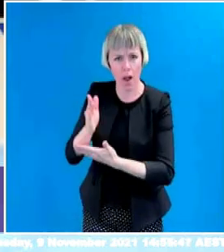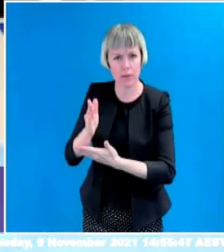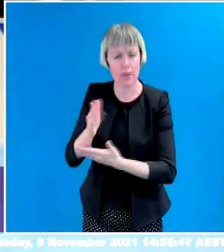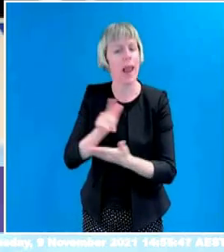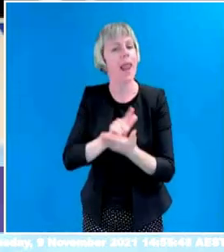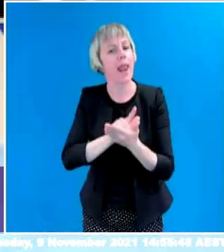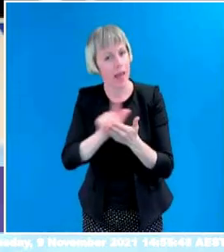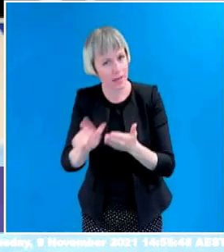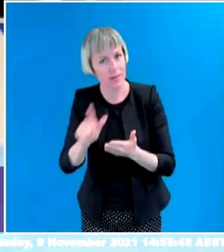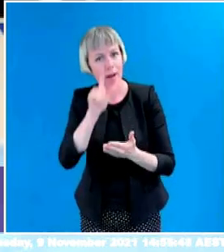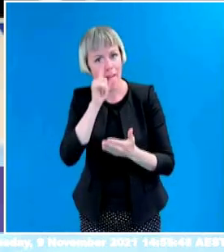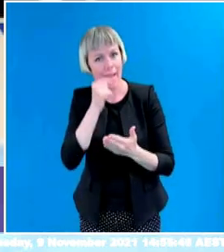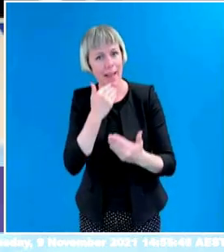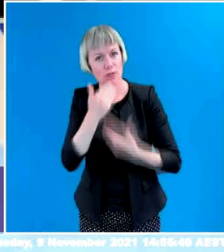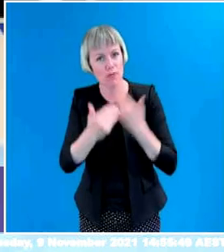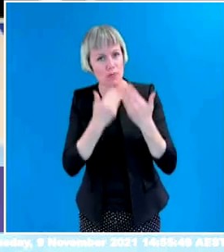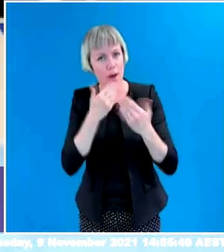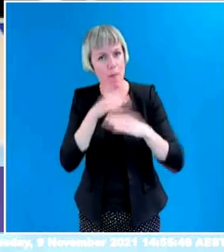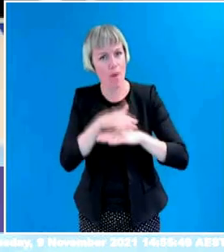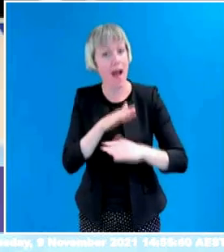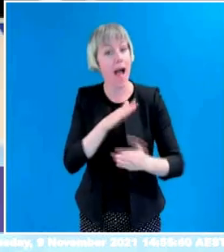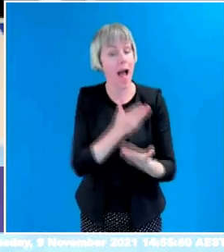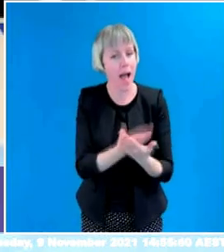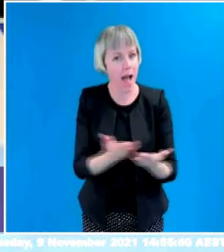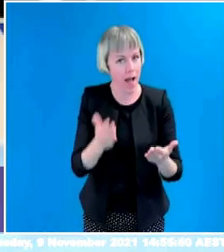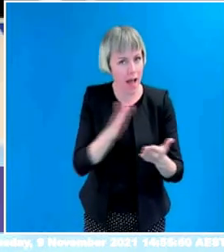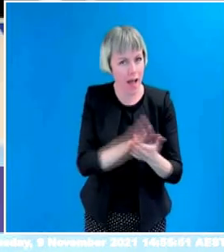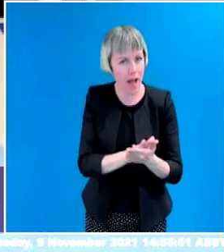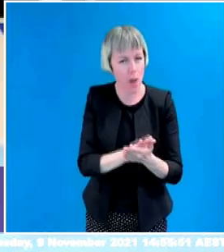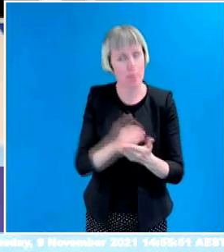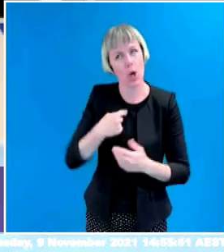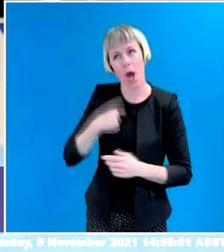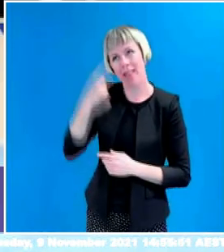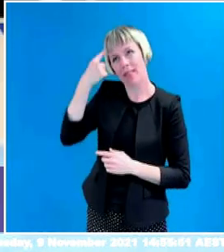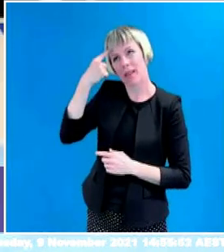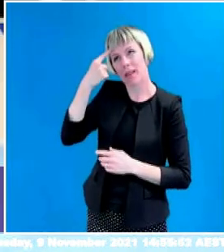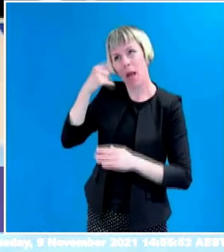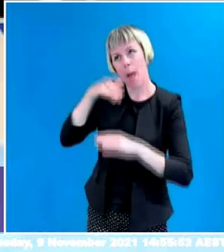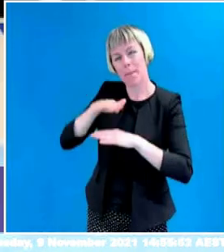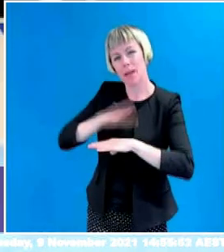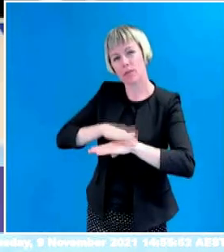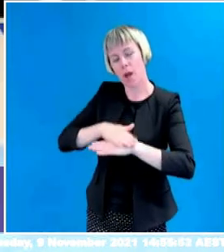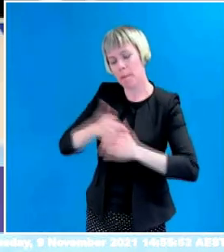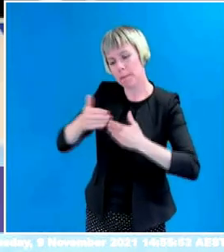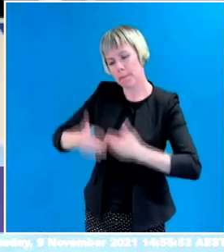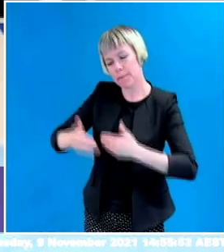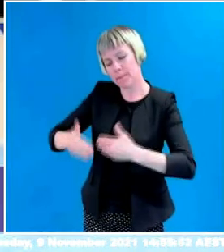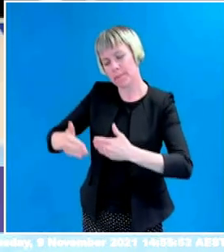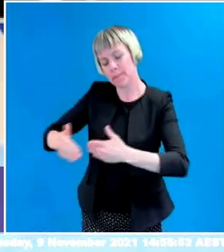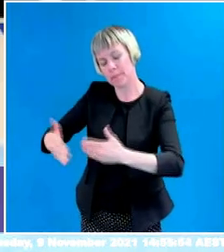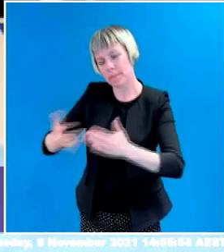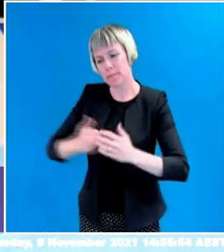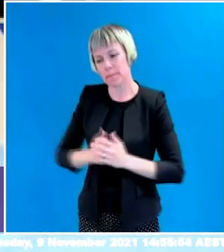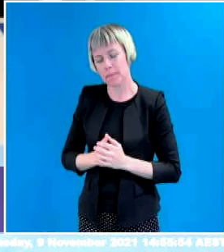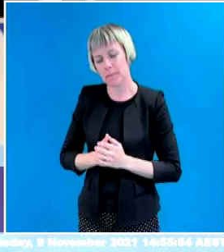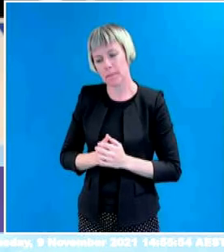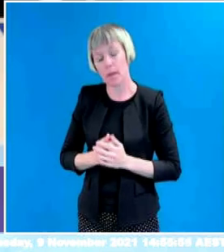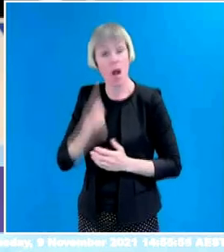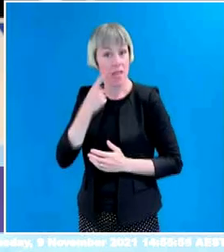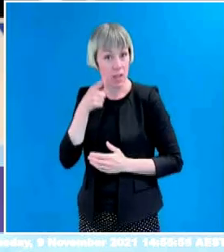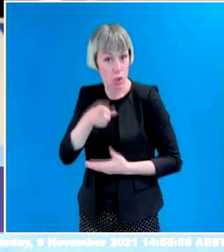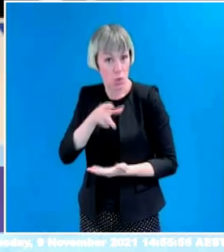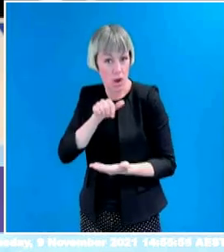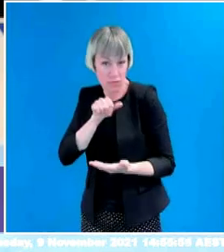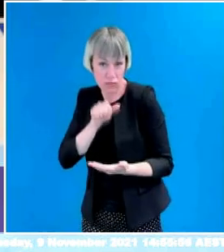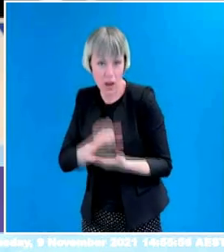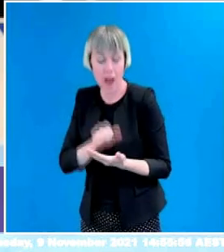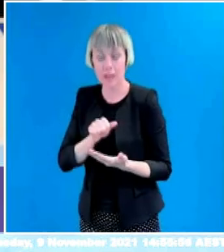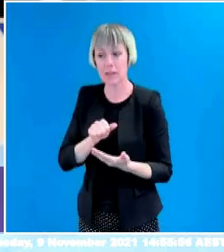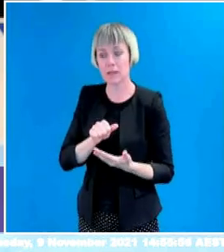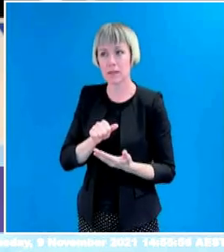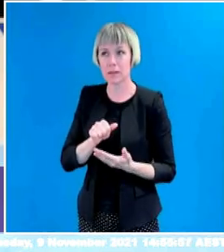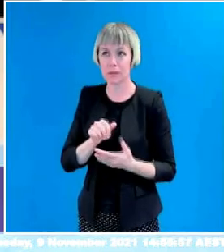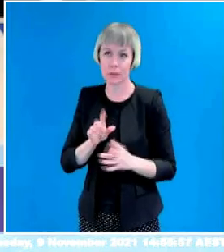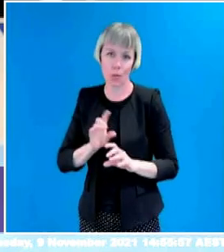So I would say you are right in the sense we have to obviously implement our